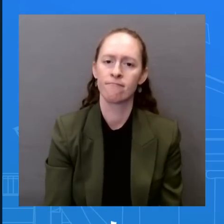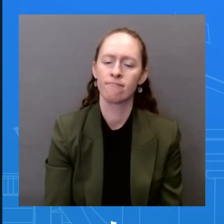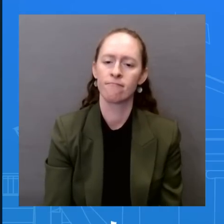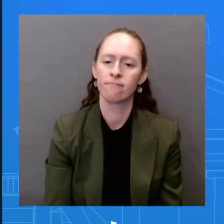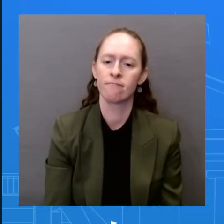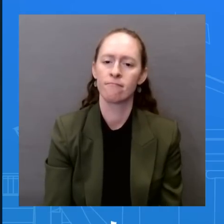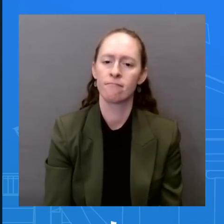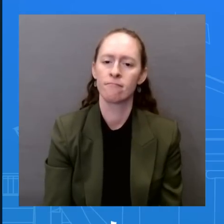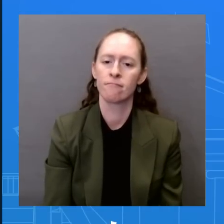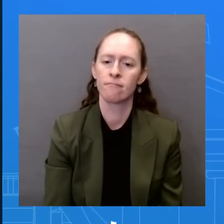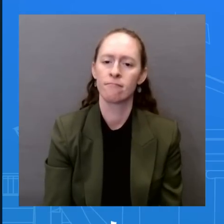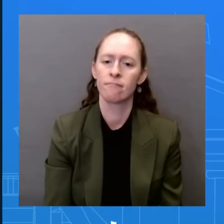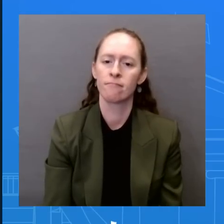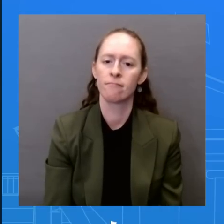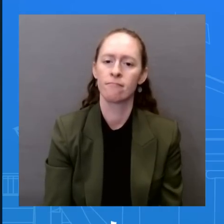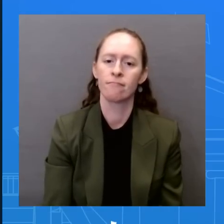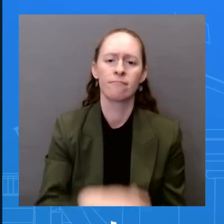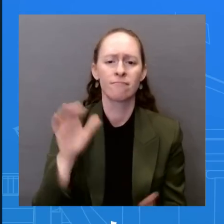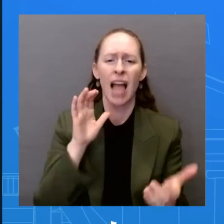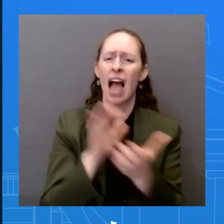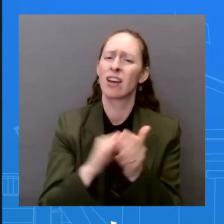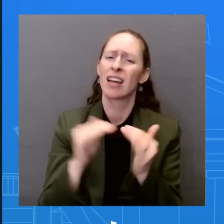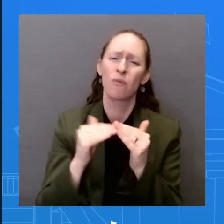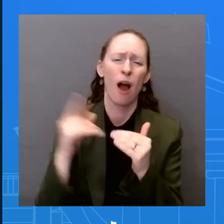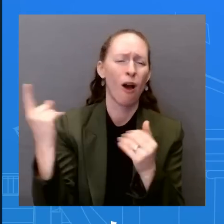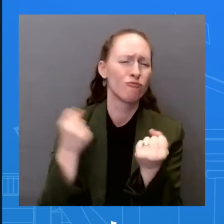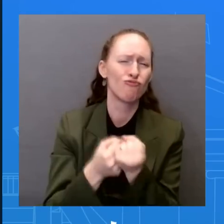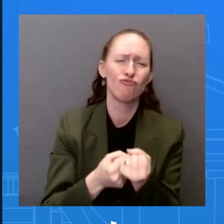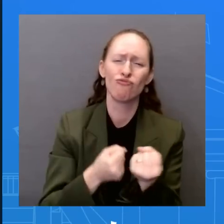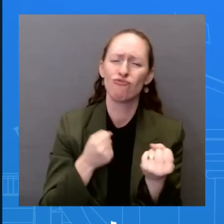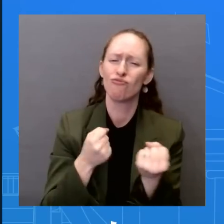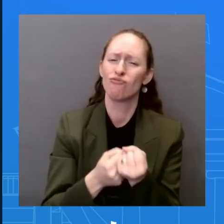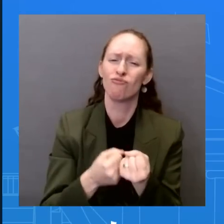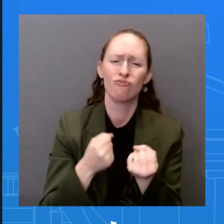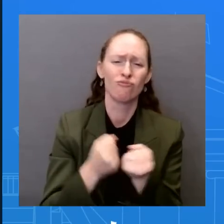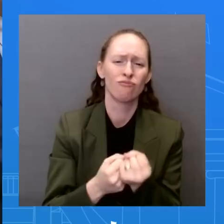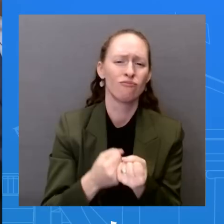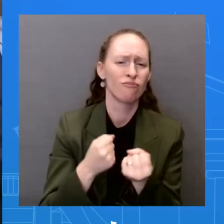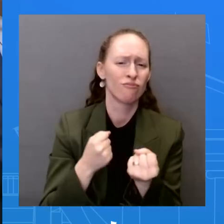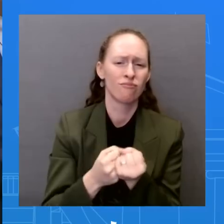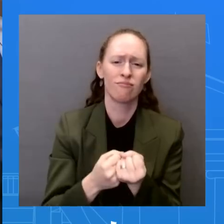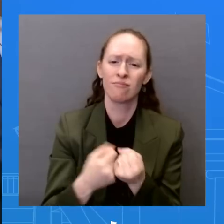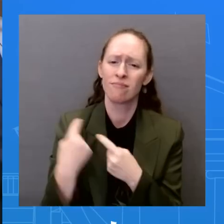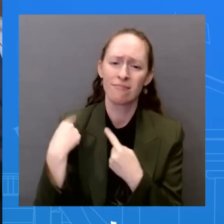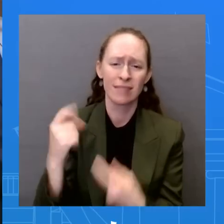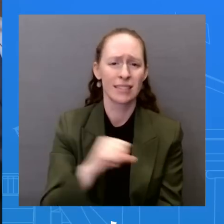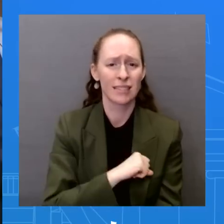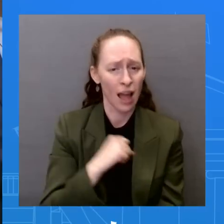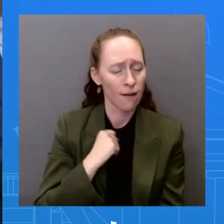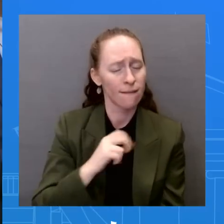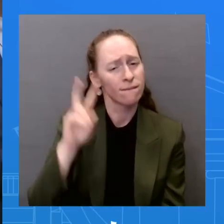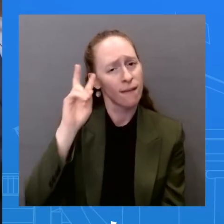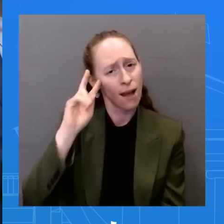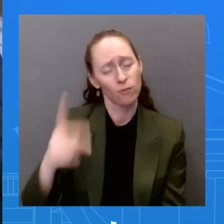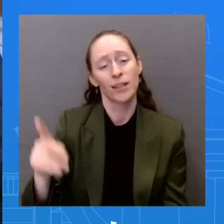through his Senate days and as VP and now as President. The Press: And one foreign policy question. Russia confirmed earlier today that President Putin will meet